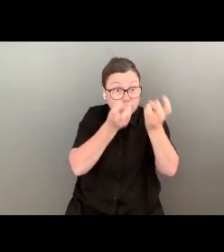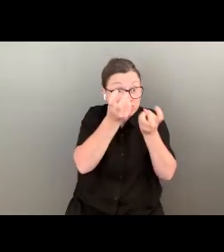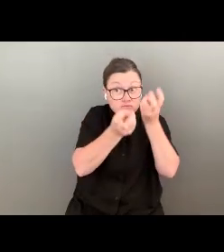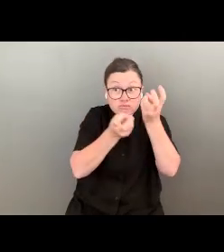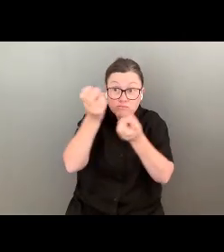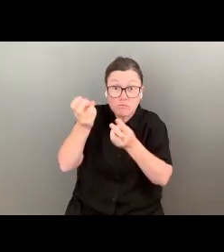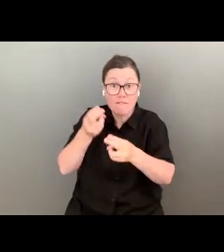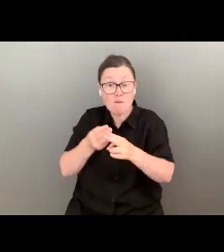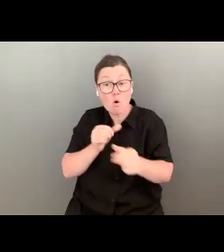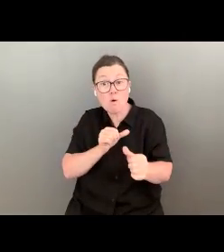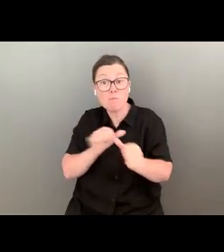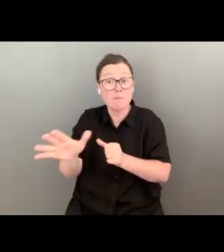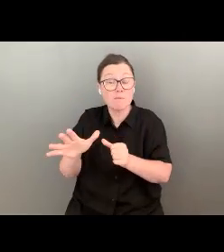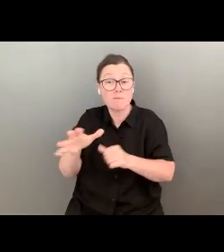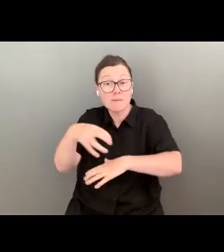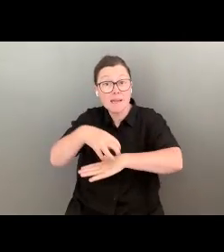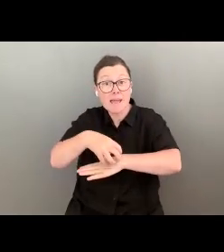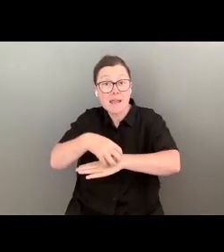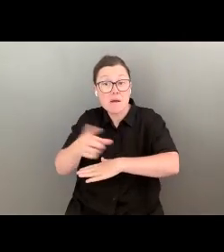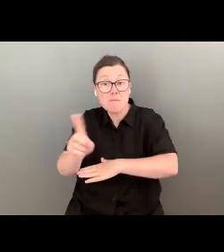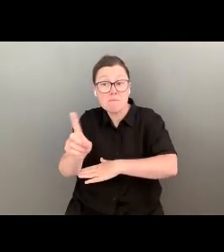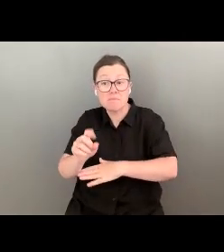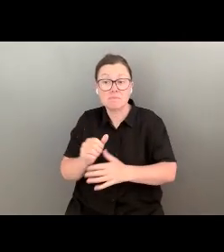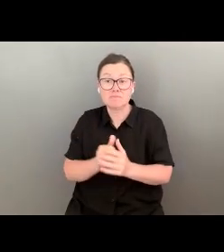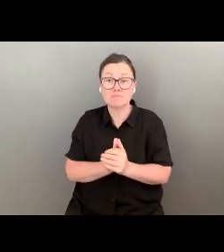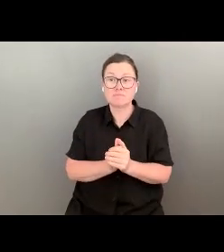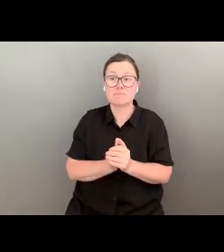Oh, escargot. A good escargot. Yes.